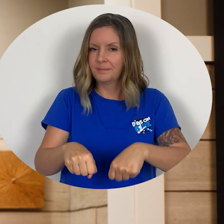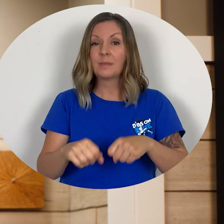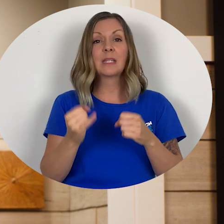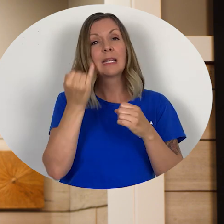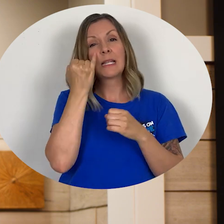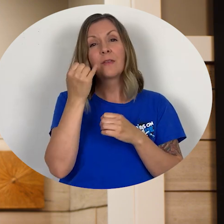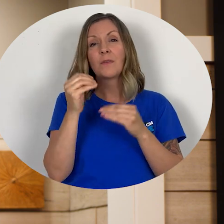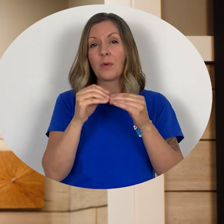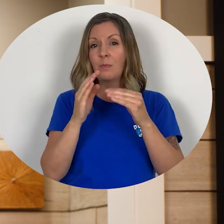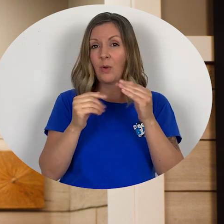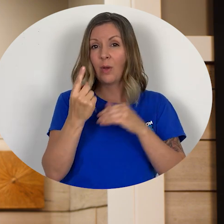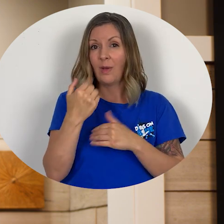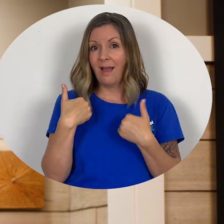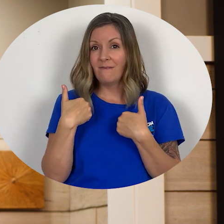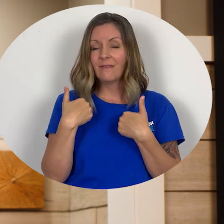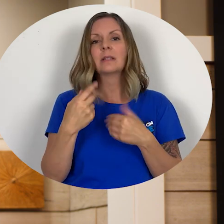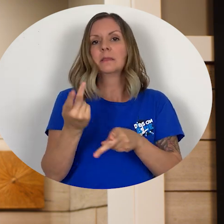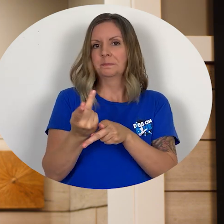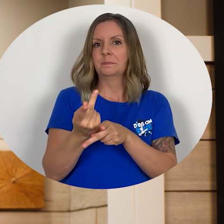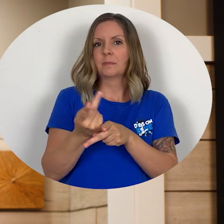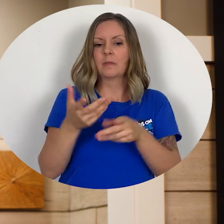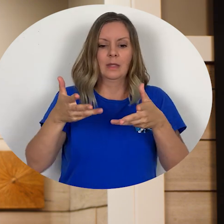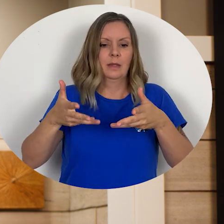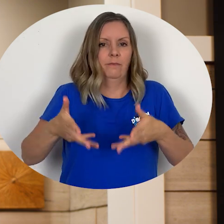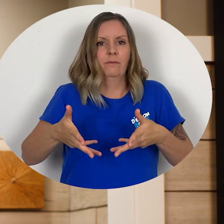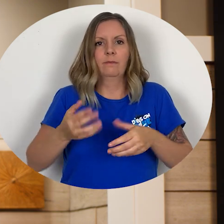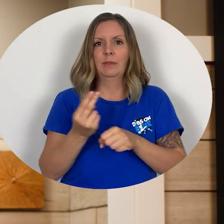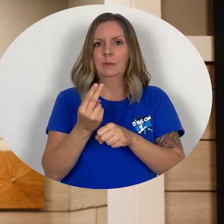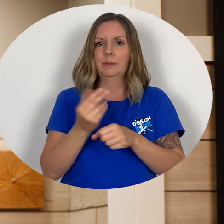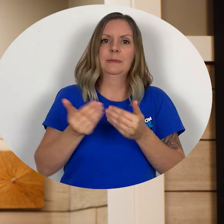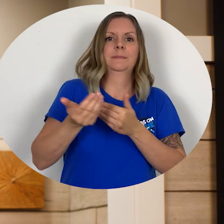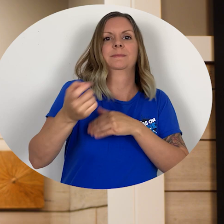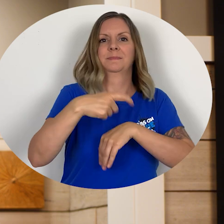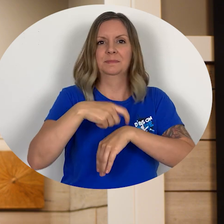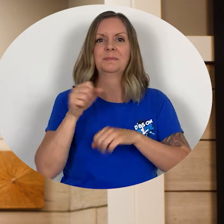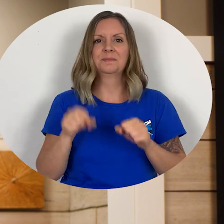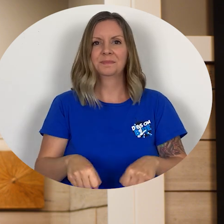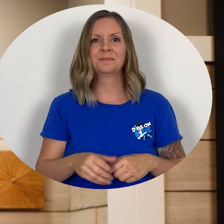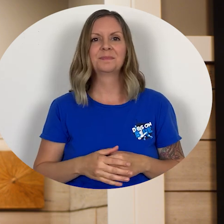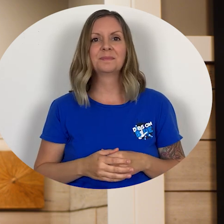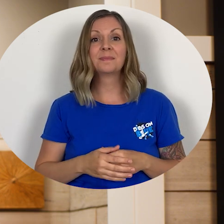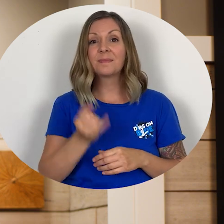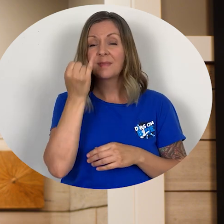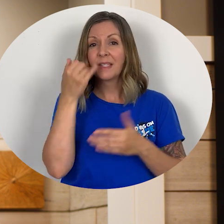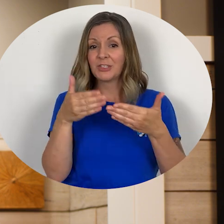during a fight, so if a player has more than one, they keep the remaining Tokens for next